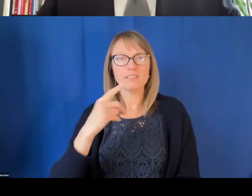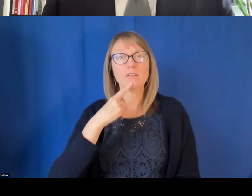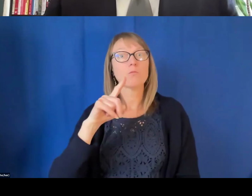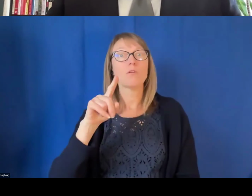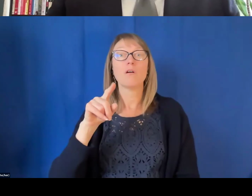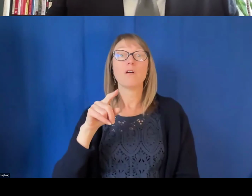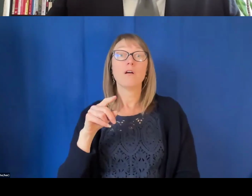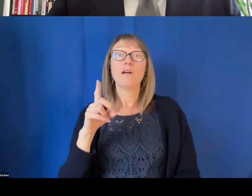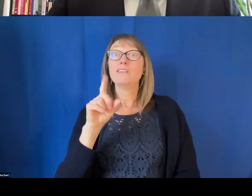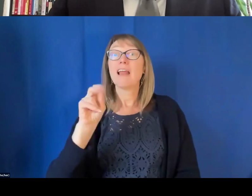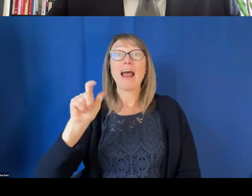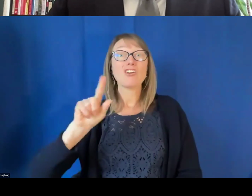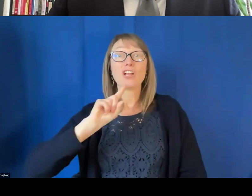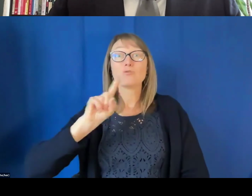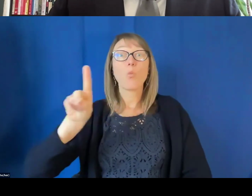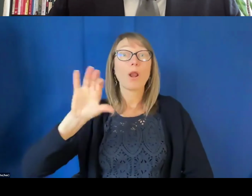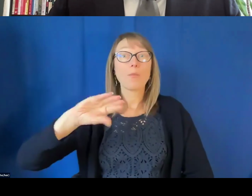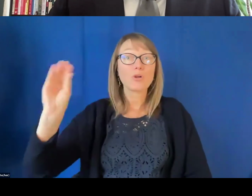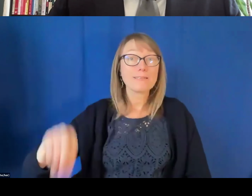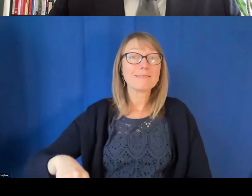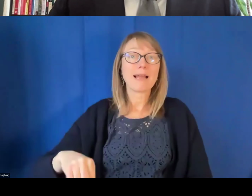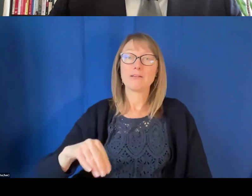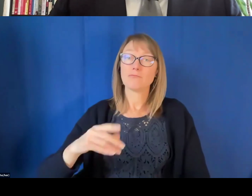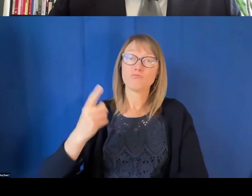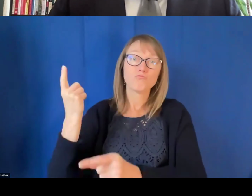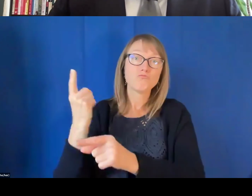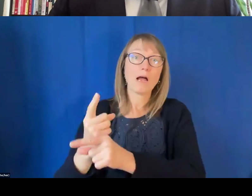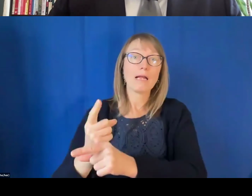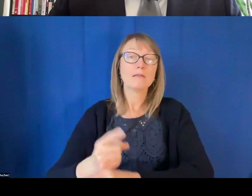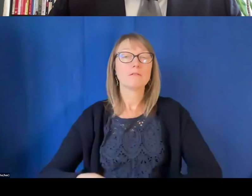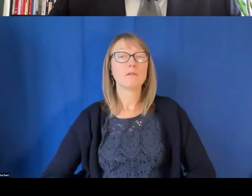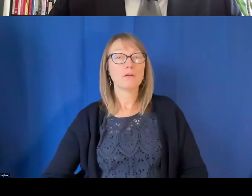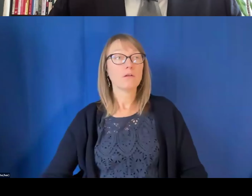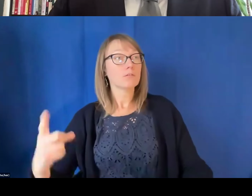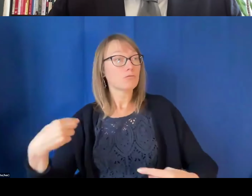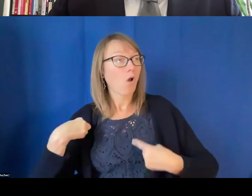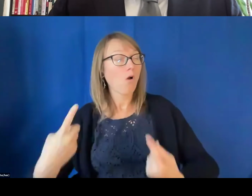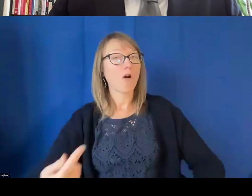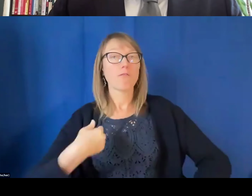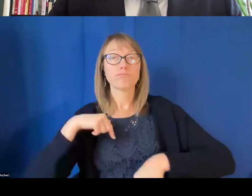and what I've seen in the Harkin Institute's work. Prior to the Harkin Institute building,